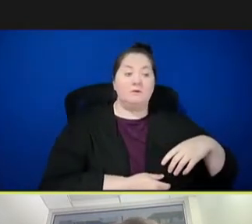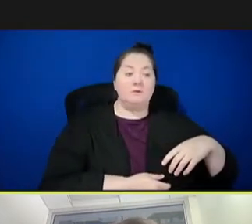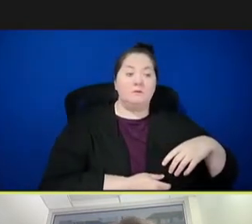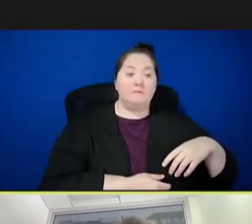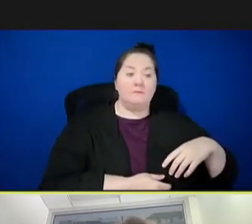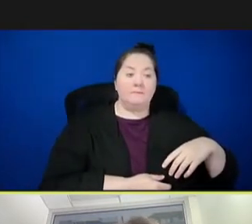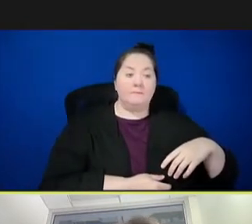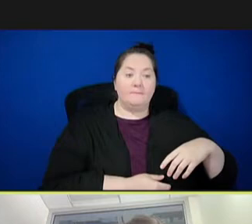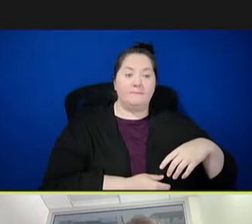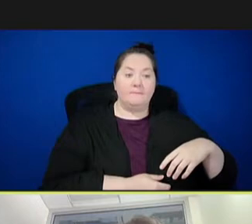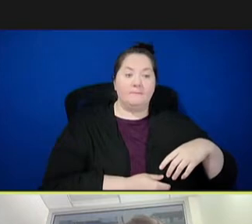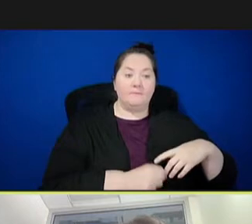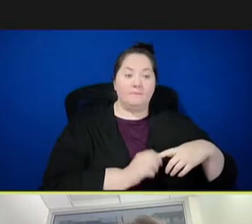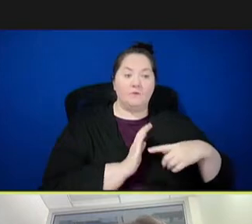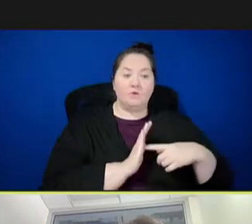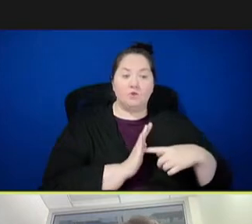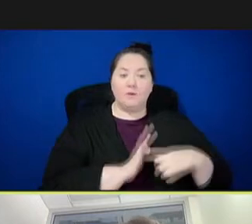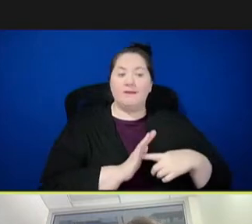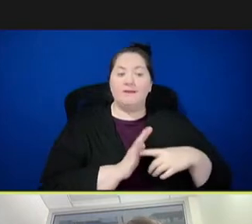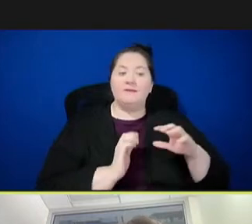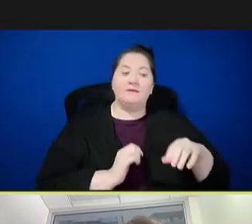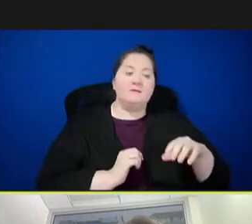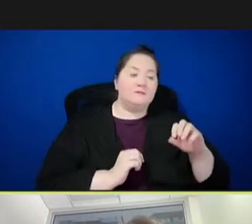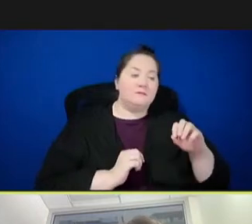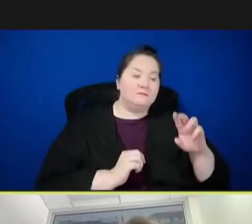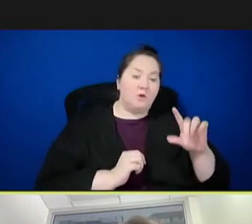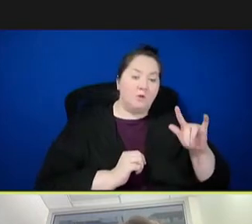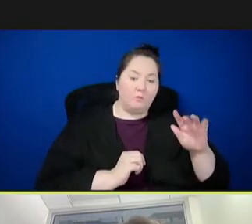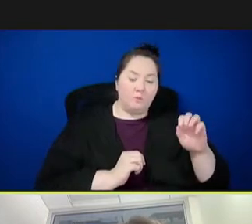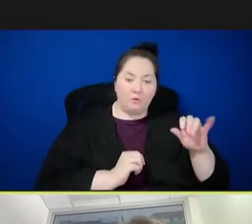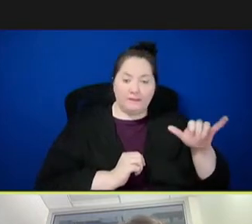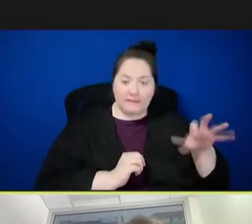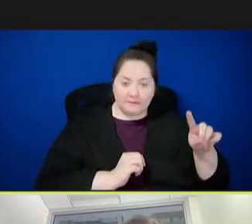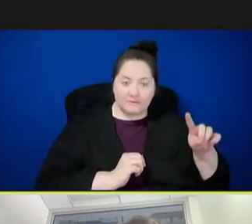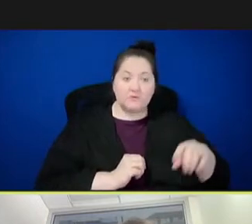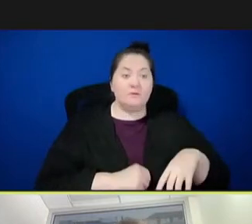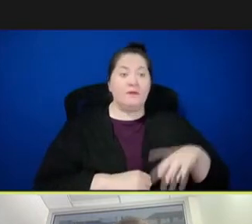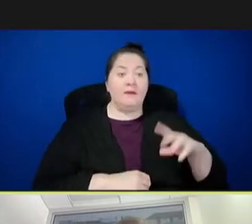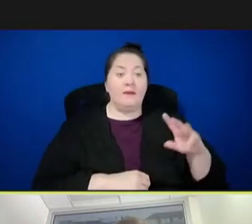what we're showing is soluble yield. So MPNN designed proteins have a much higher soluble yield